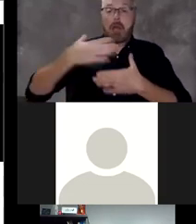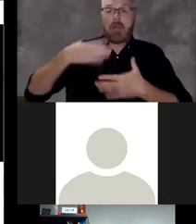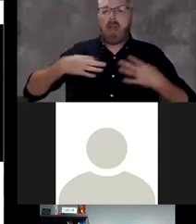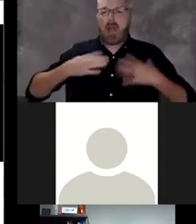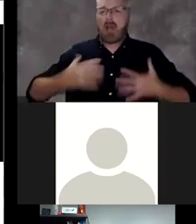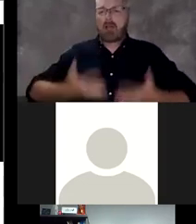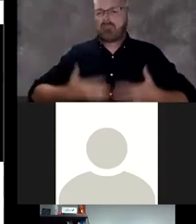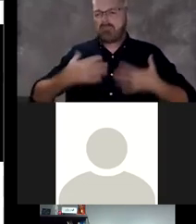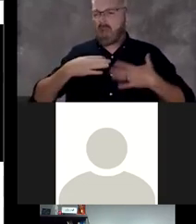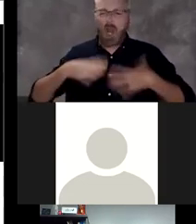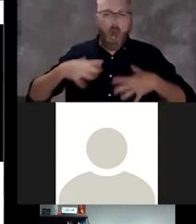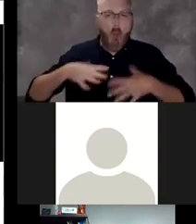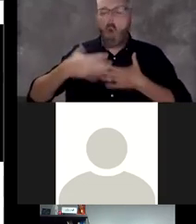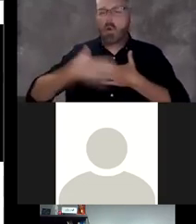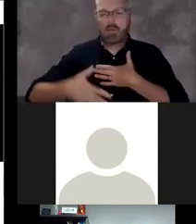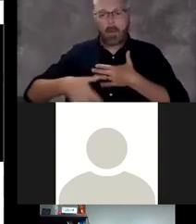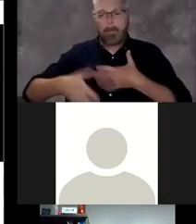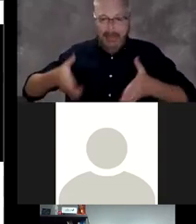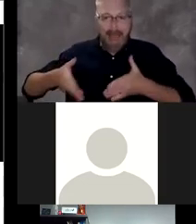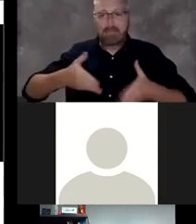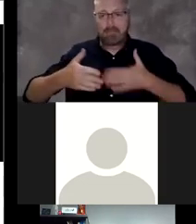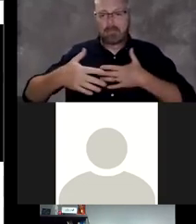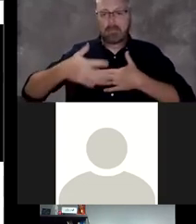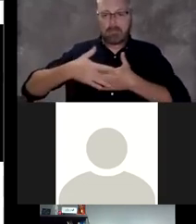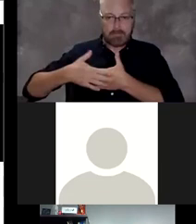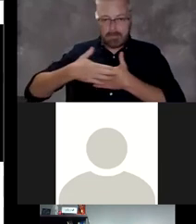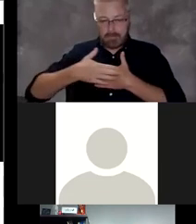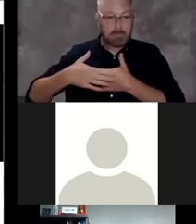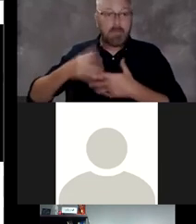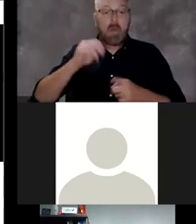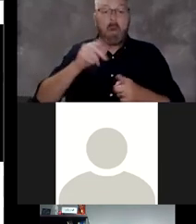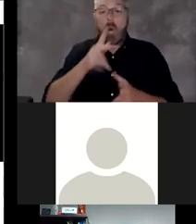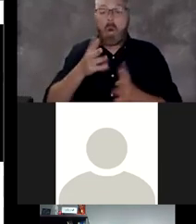THOSE THINGS AS WELL OR SO VISITING A CHILD TO ENGAGE IN